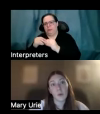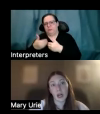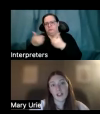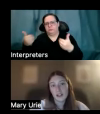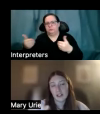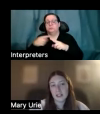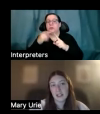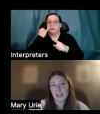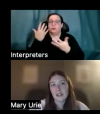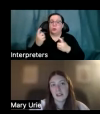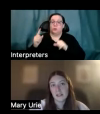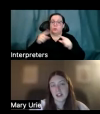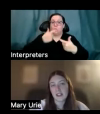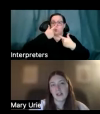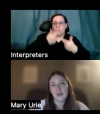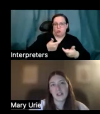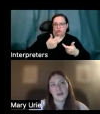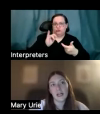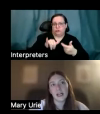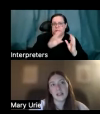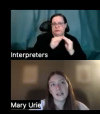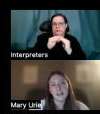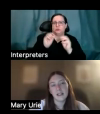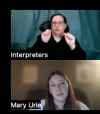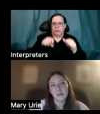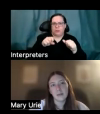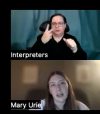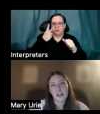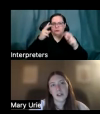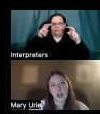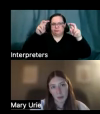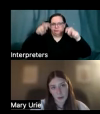and watch these sessions, you can do that. That little upper